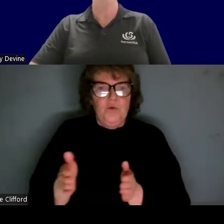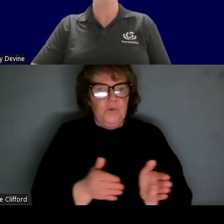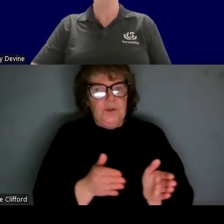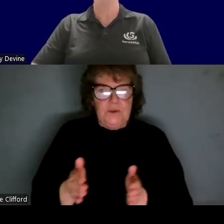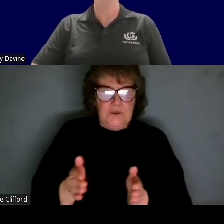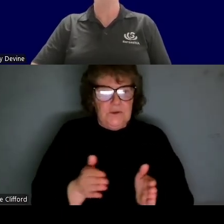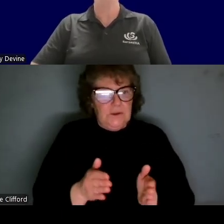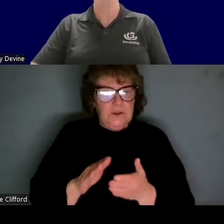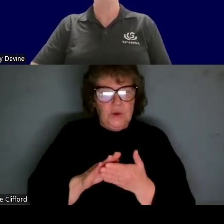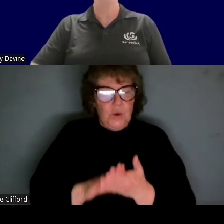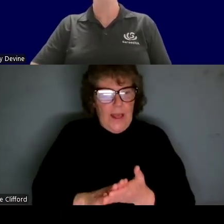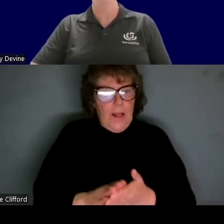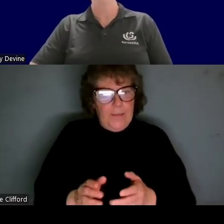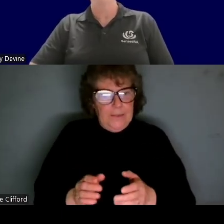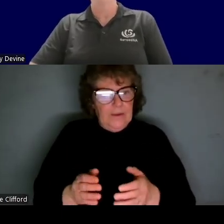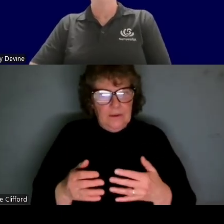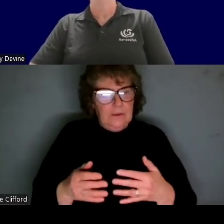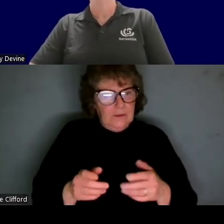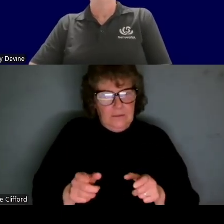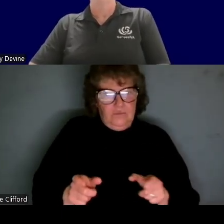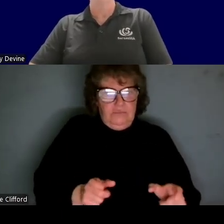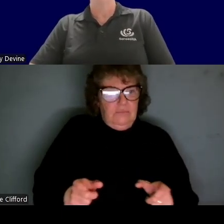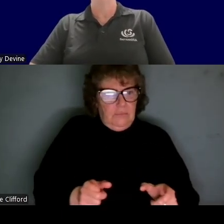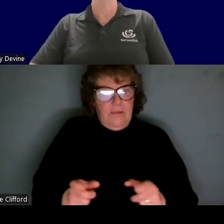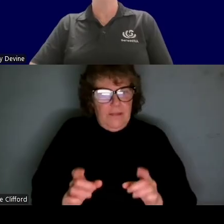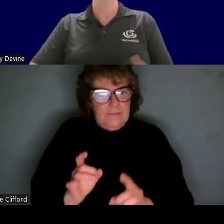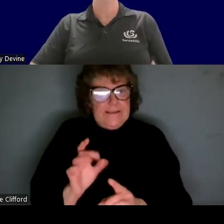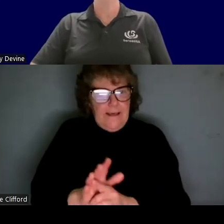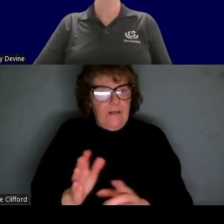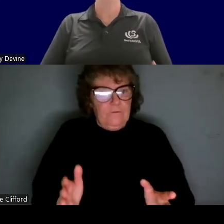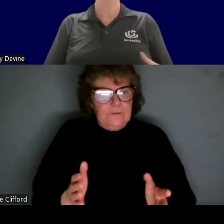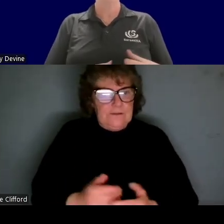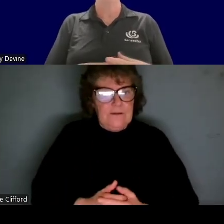and that access to movement is challenged. These are the things that we need to consider and we